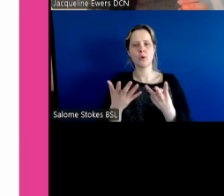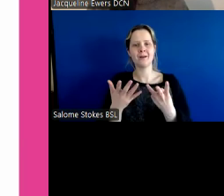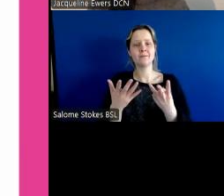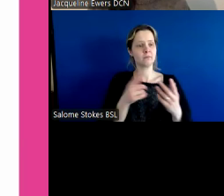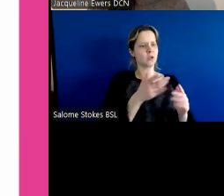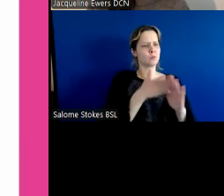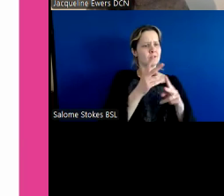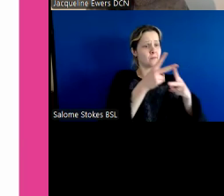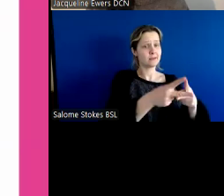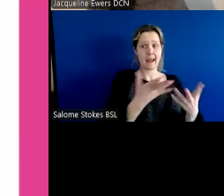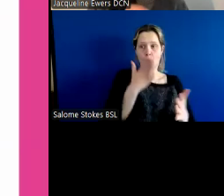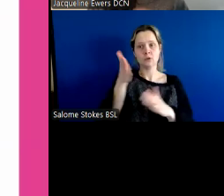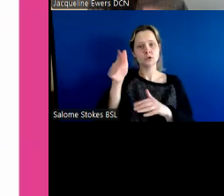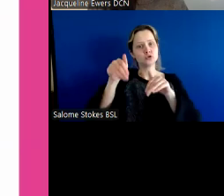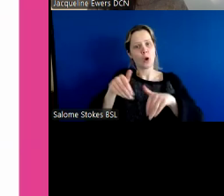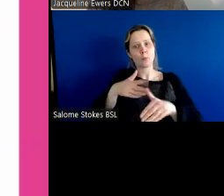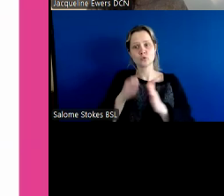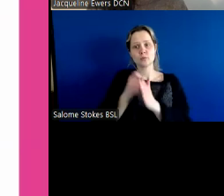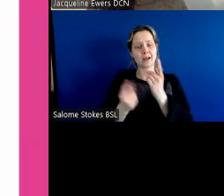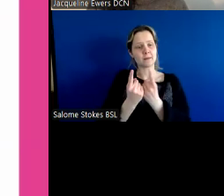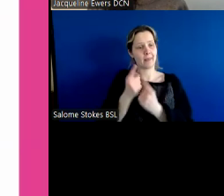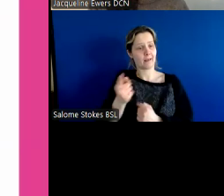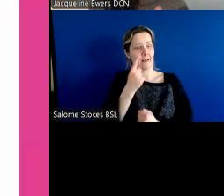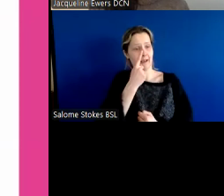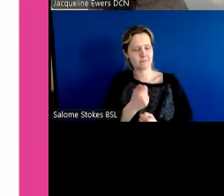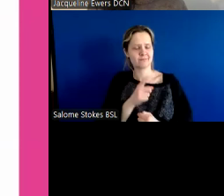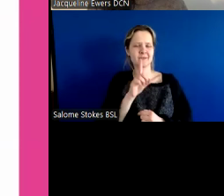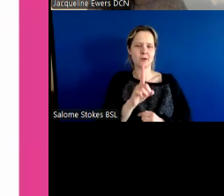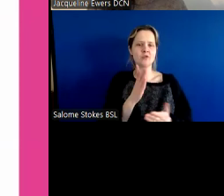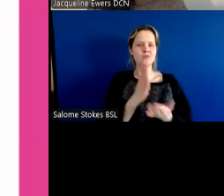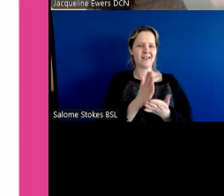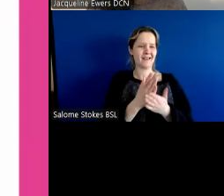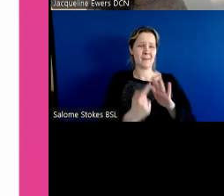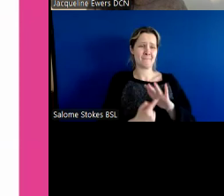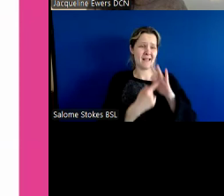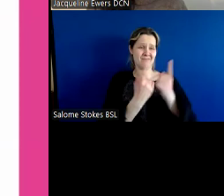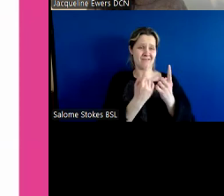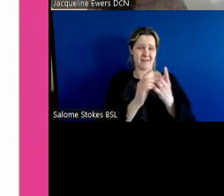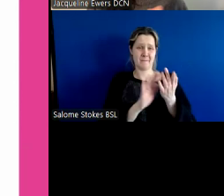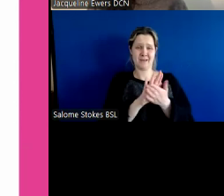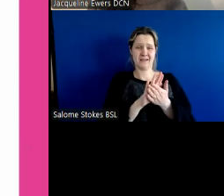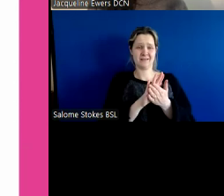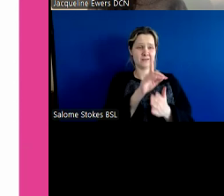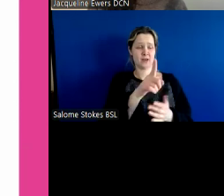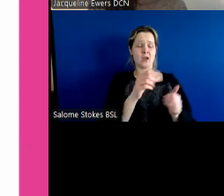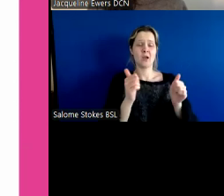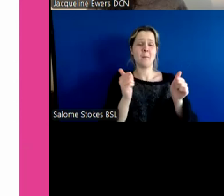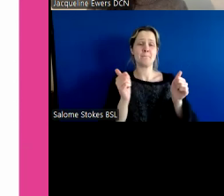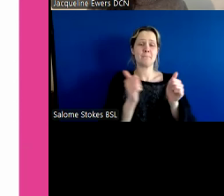Of course, fundamentally, the ultimate value is that they've got permission to contact their core audience.